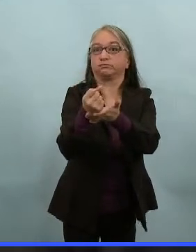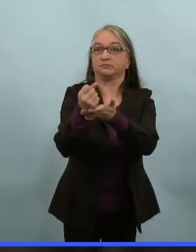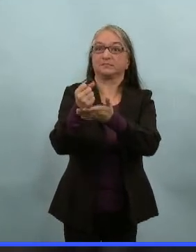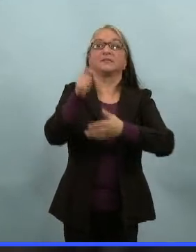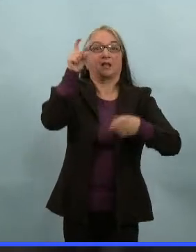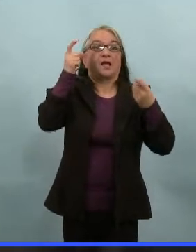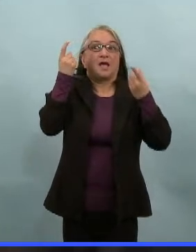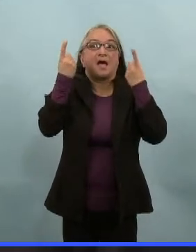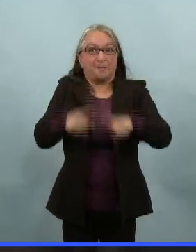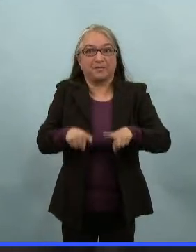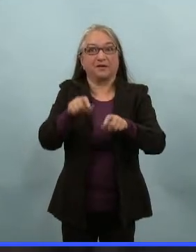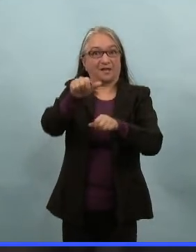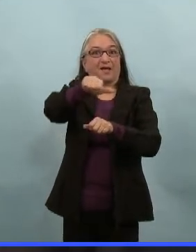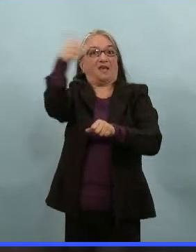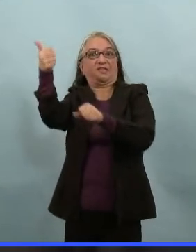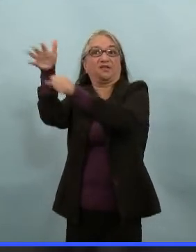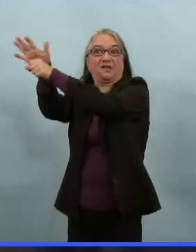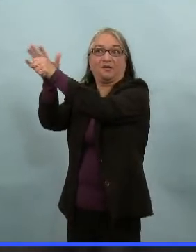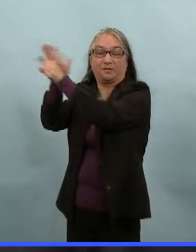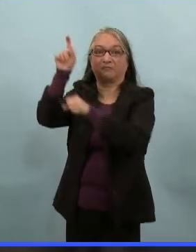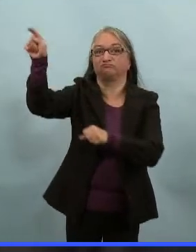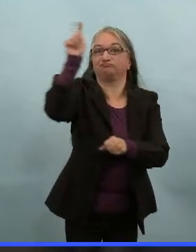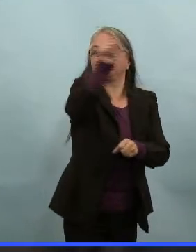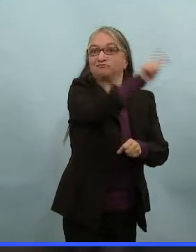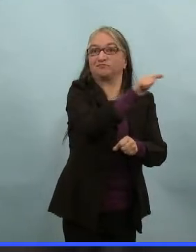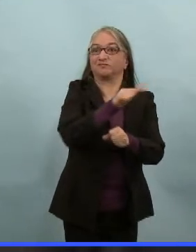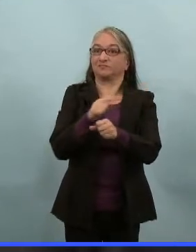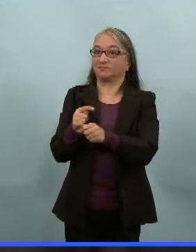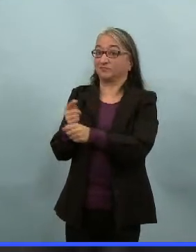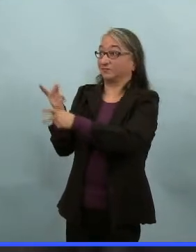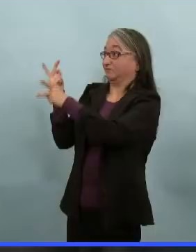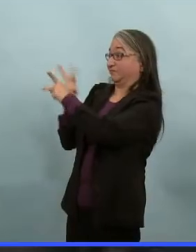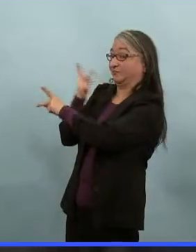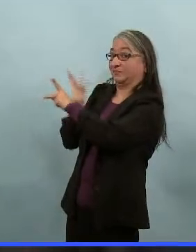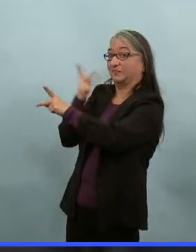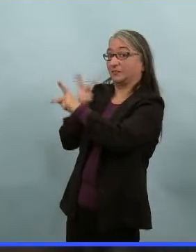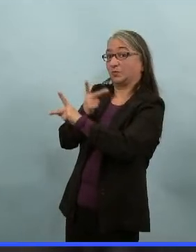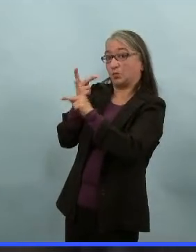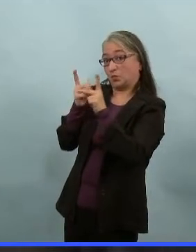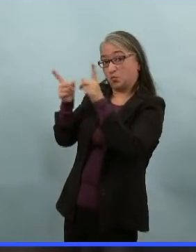perspective we looked at our supply we looked at where rapid tests would be best utilized and